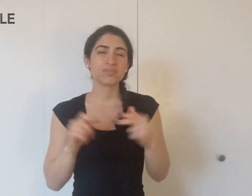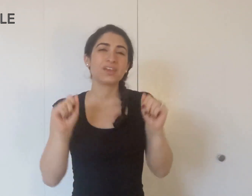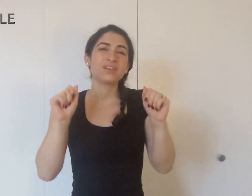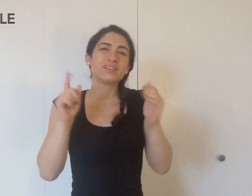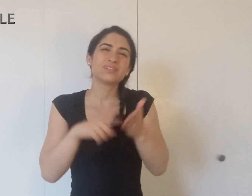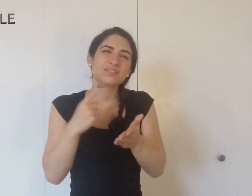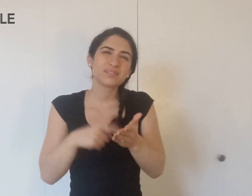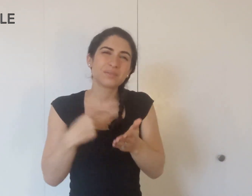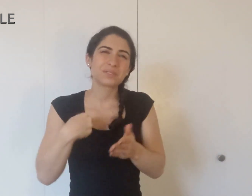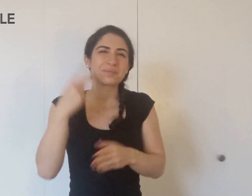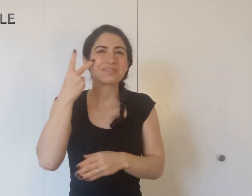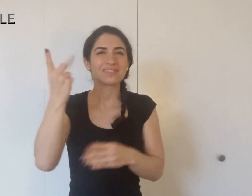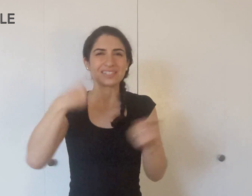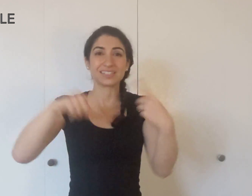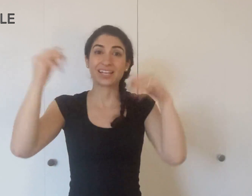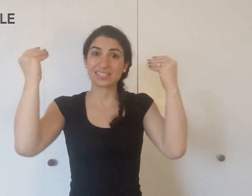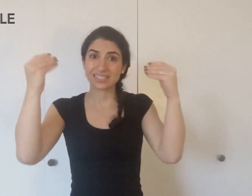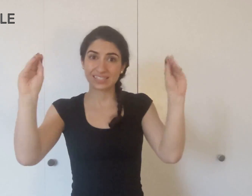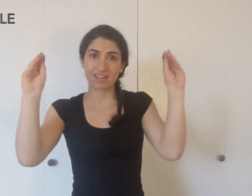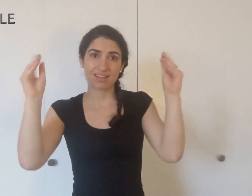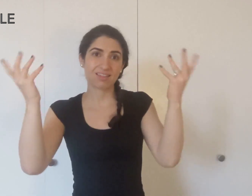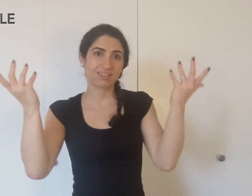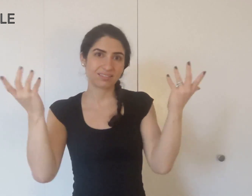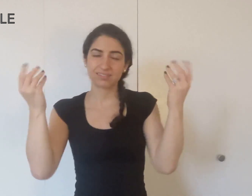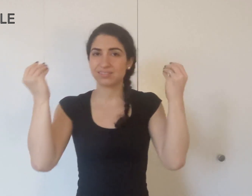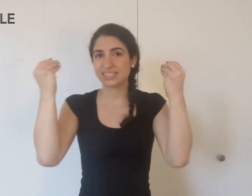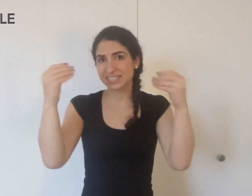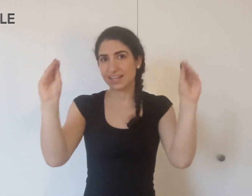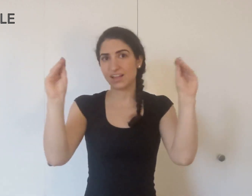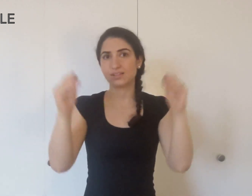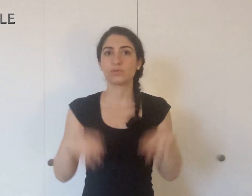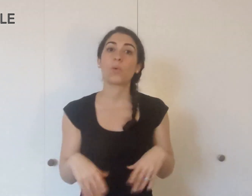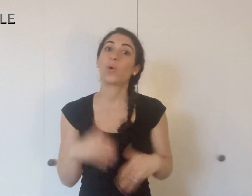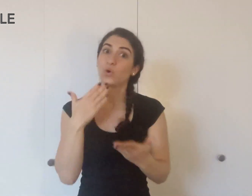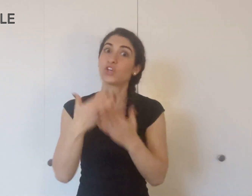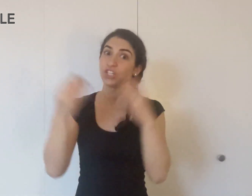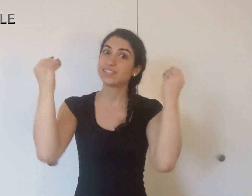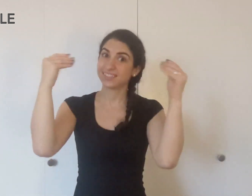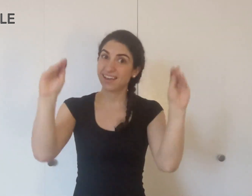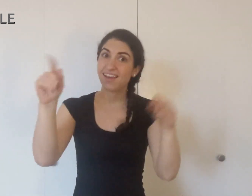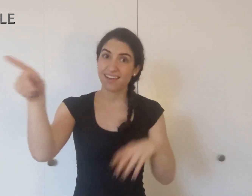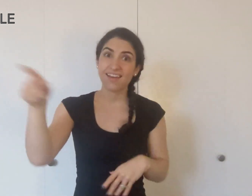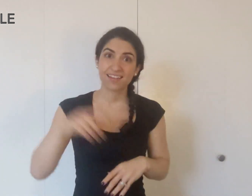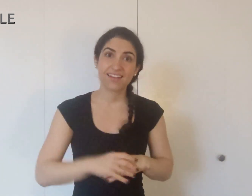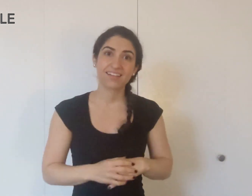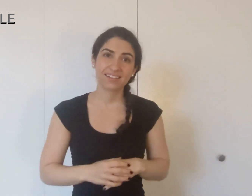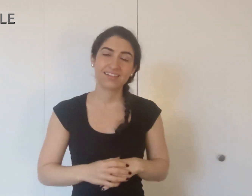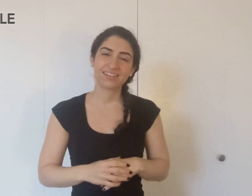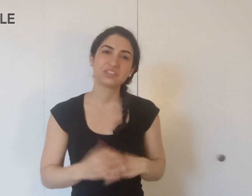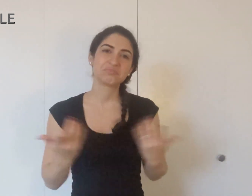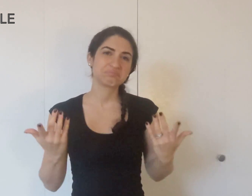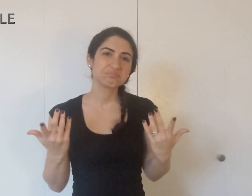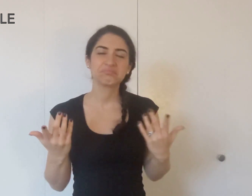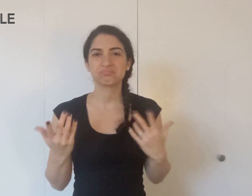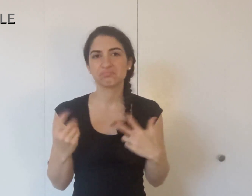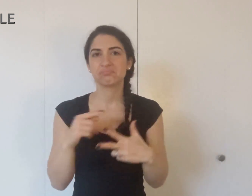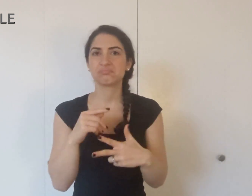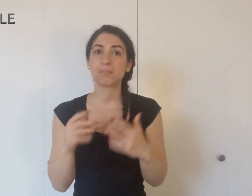A third way to sign this, sometimes i've seen the sign SELL, or as "sale" -- like oh a good sale there.